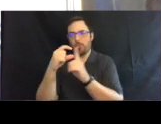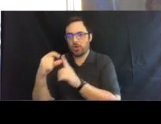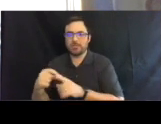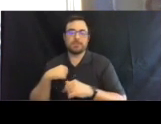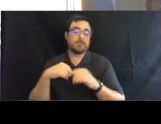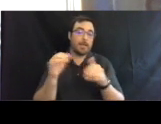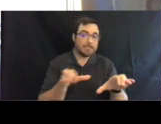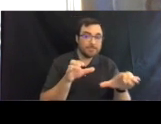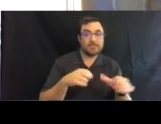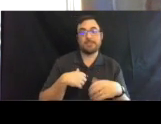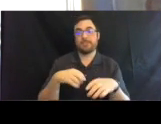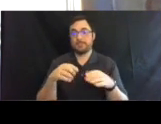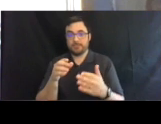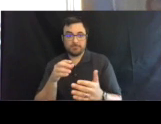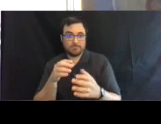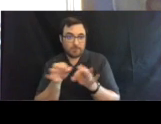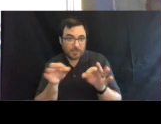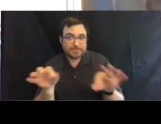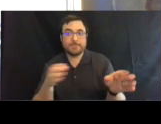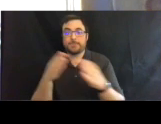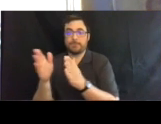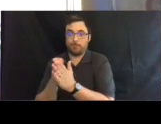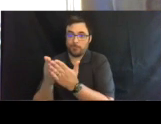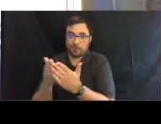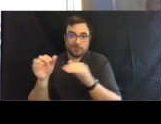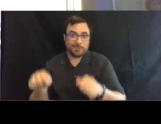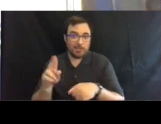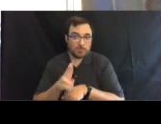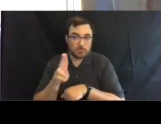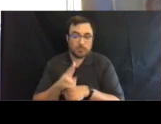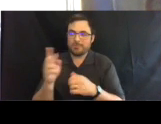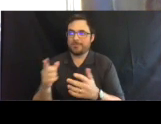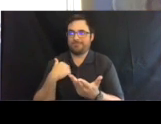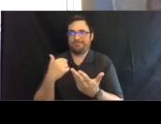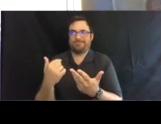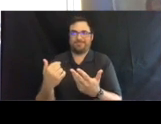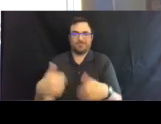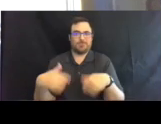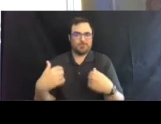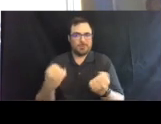and books that have that sound being used many, many, many times. So it's a way for you to take that sound